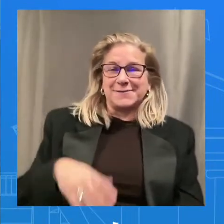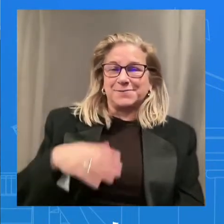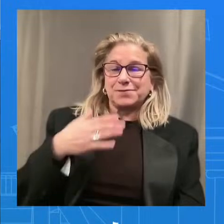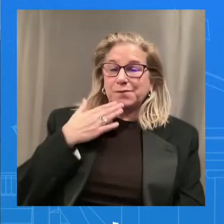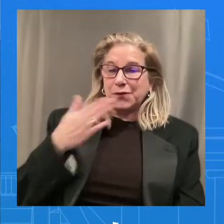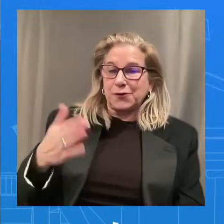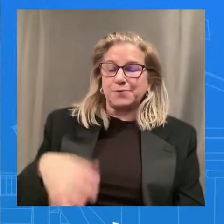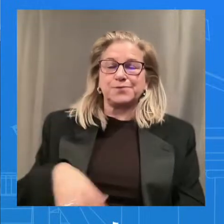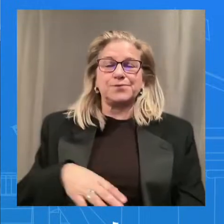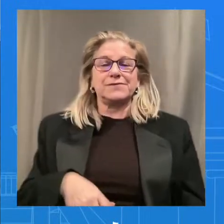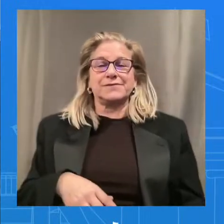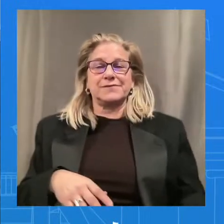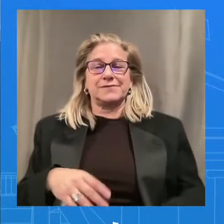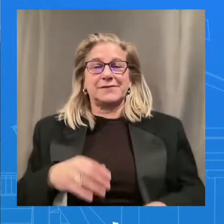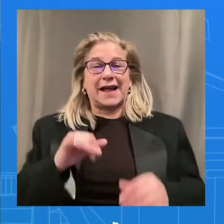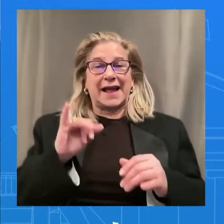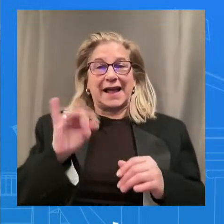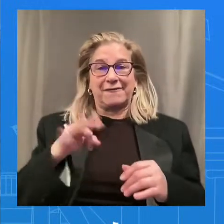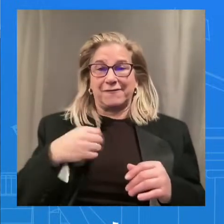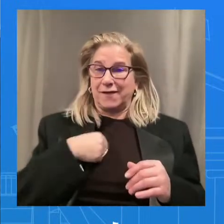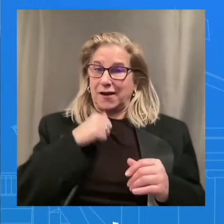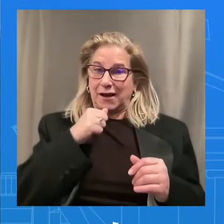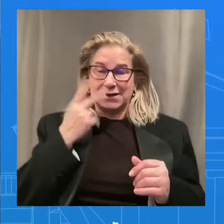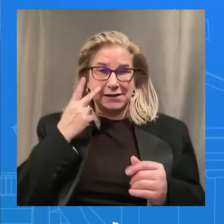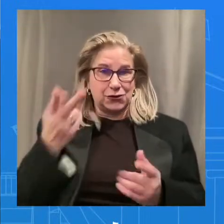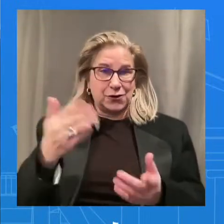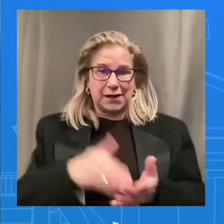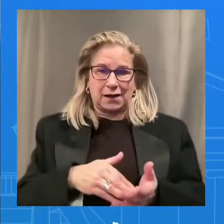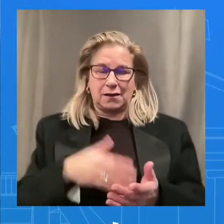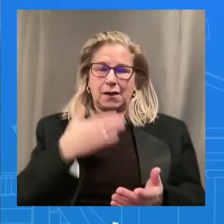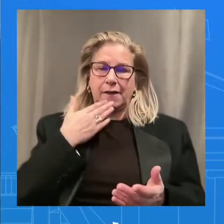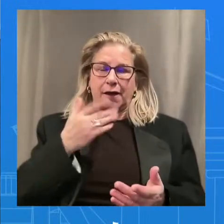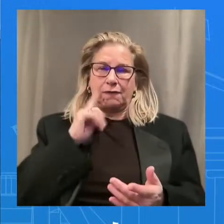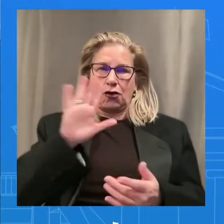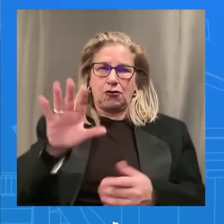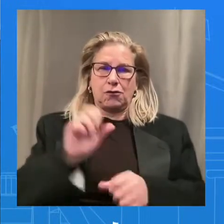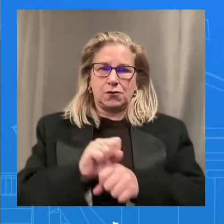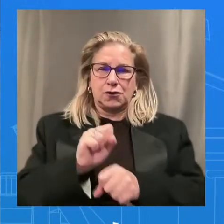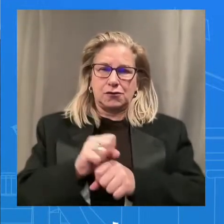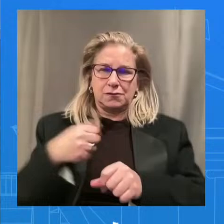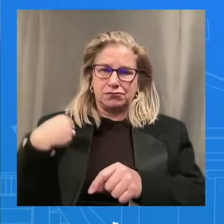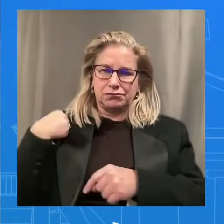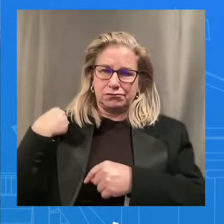you could have stopped taking the hard questions years ago, and you didn’t. So, we appreciate that. Ms. Jean-Pierre: Over two years, my friend.